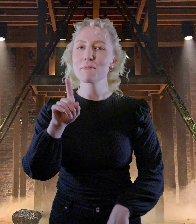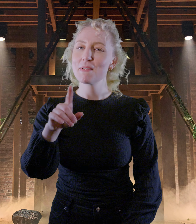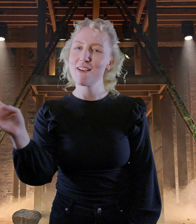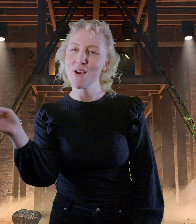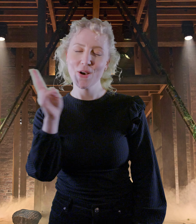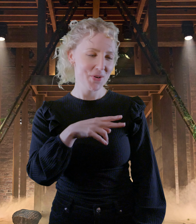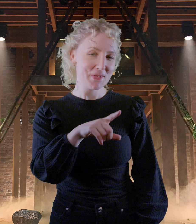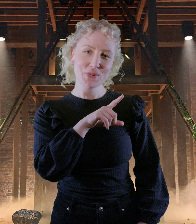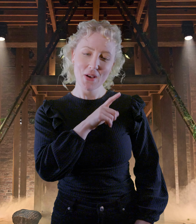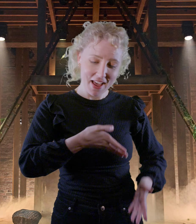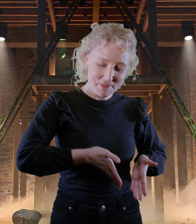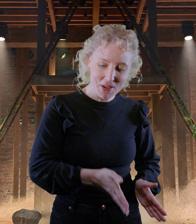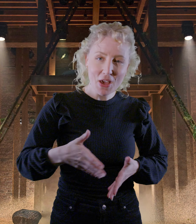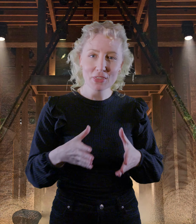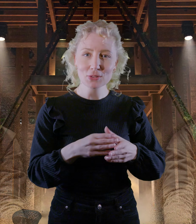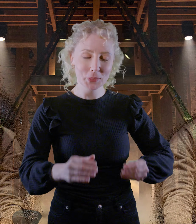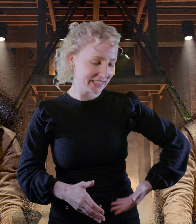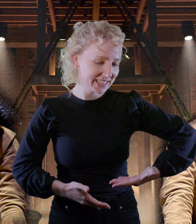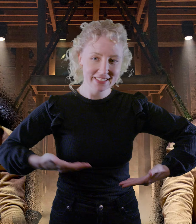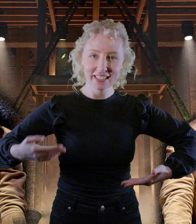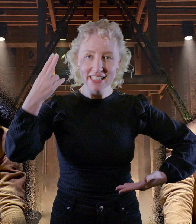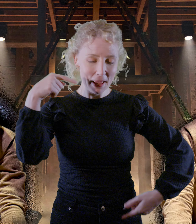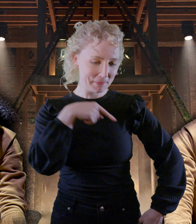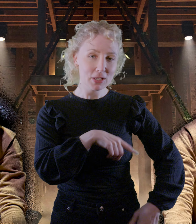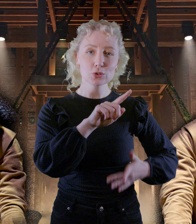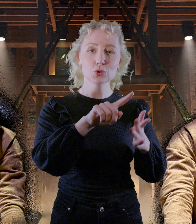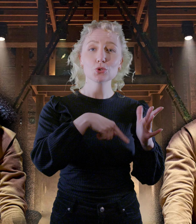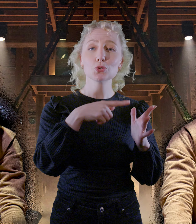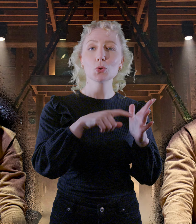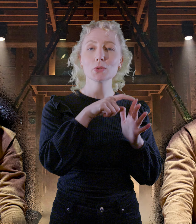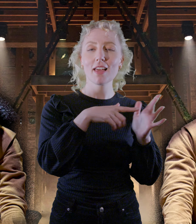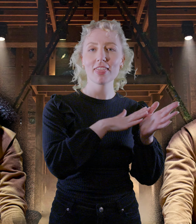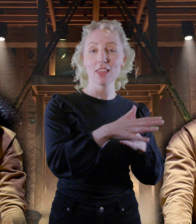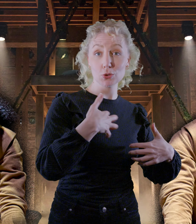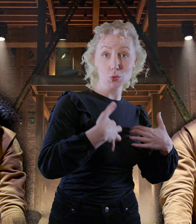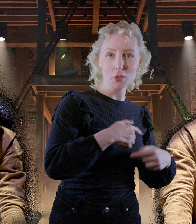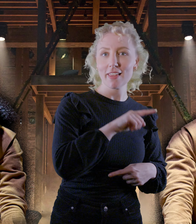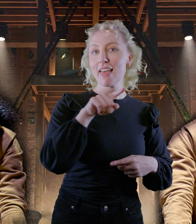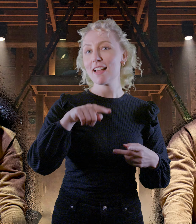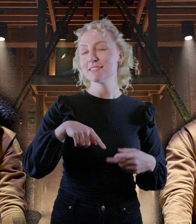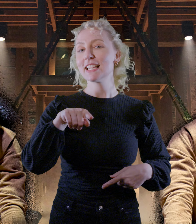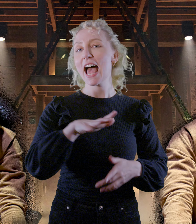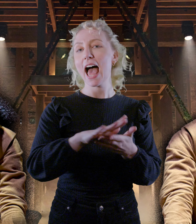but he returns back home to see the birth of twins, Judith and Hamnet.